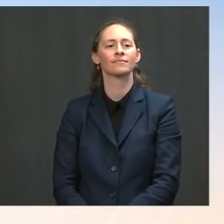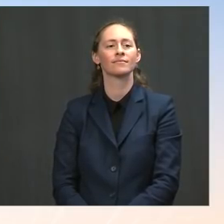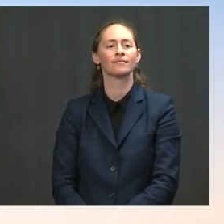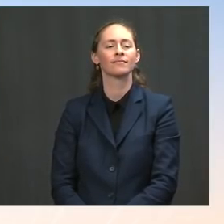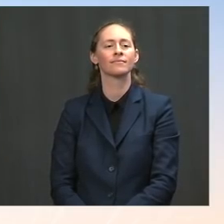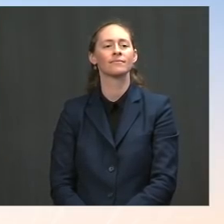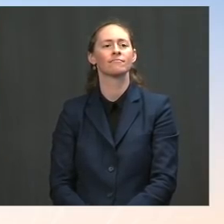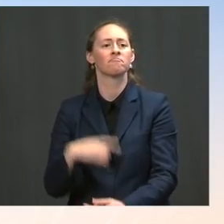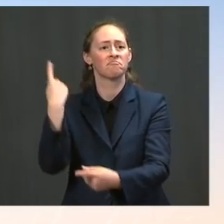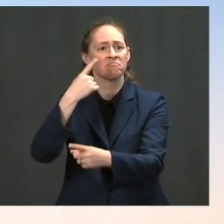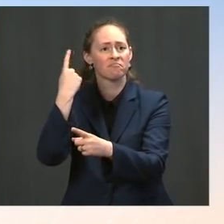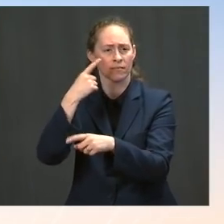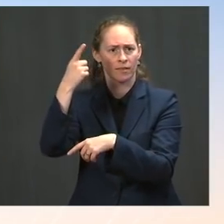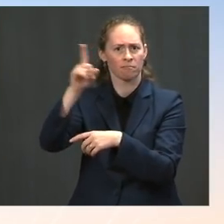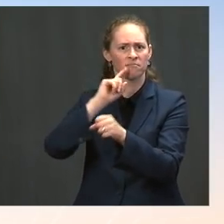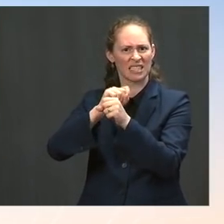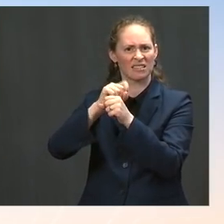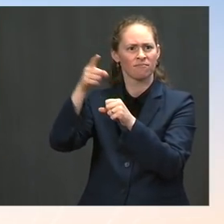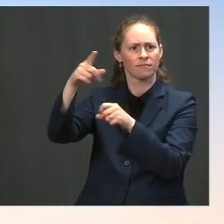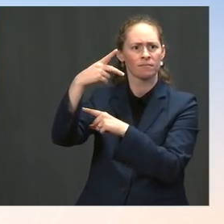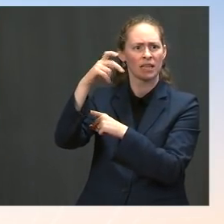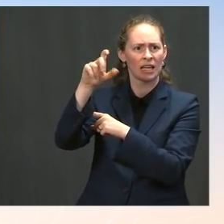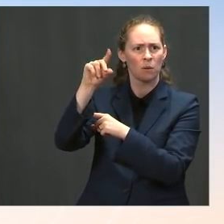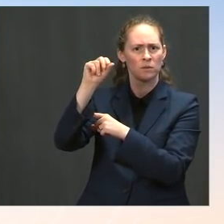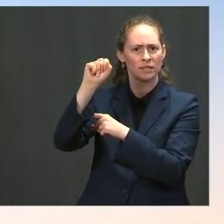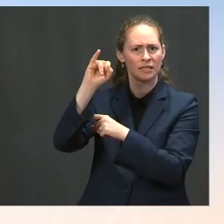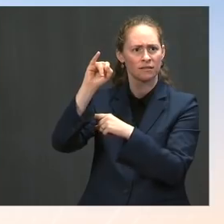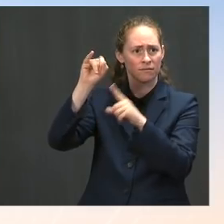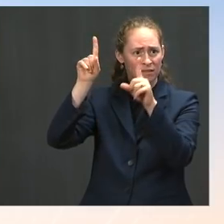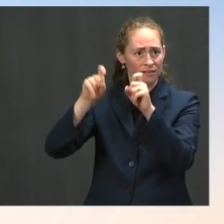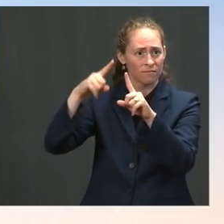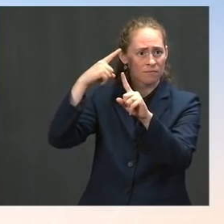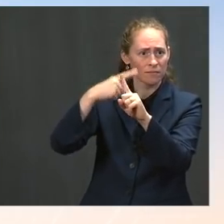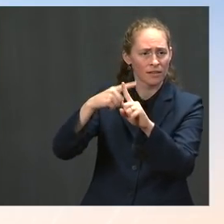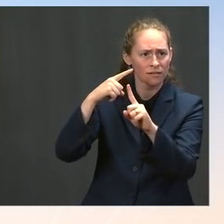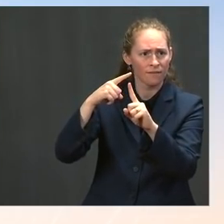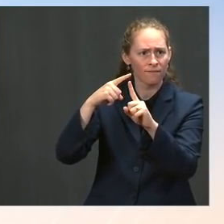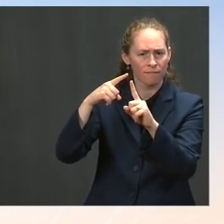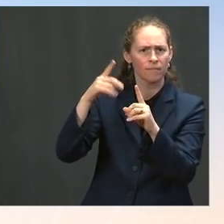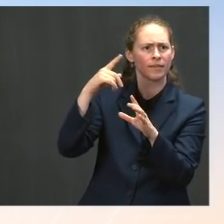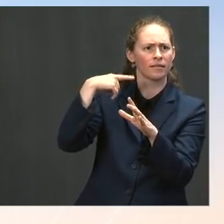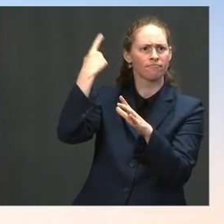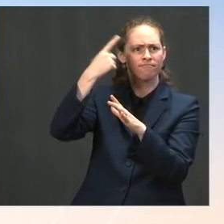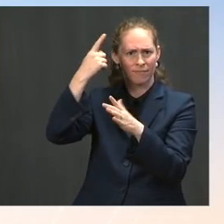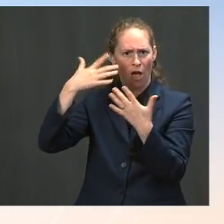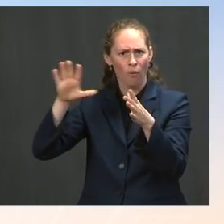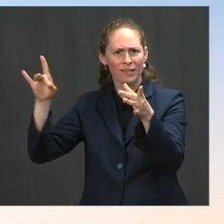after having contact with the Texas delegation that's been around. Can you confirm that a White House official